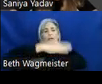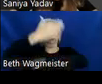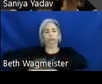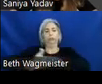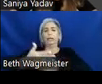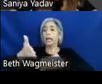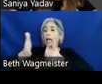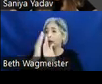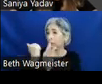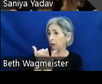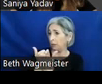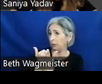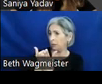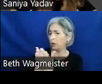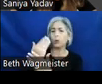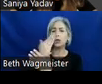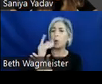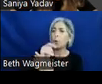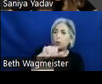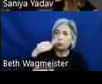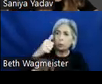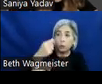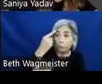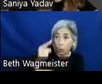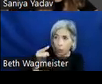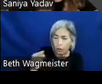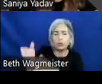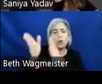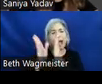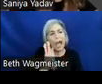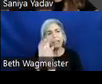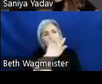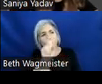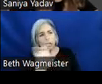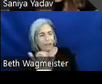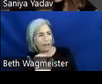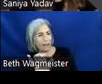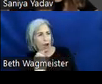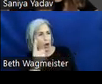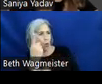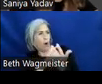Once we know who we're building for, we start to ask questions like what characteristics are